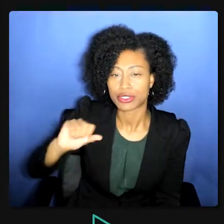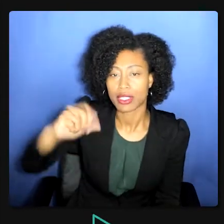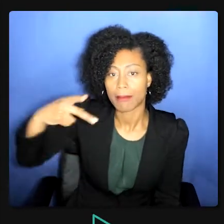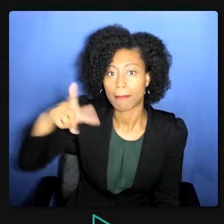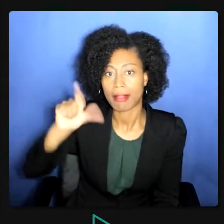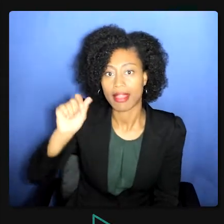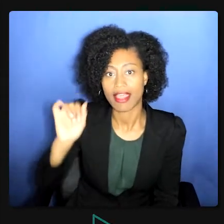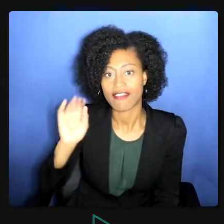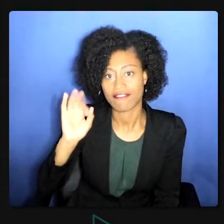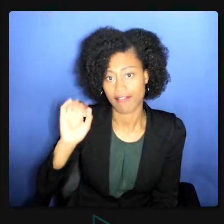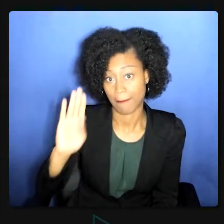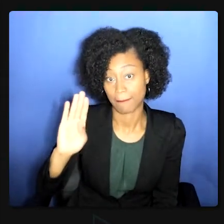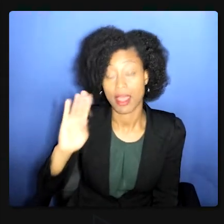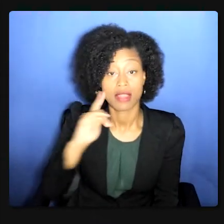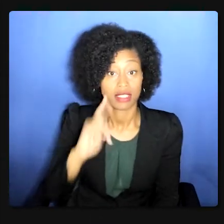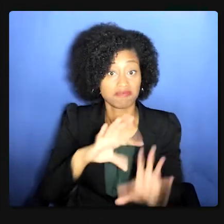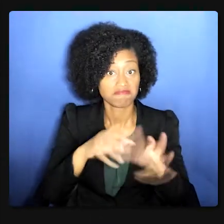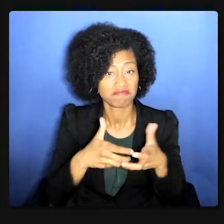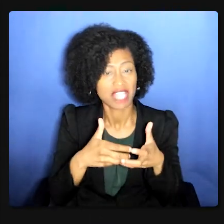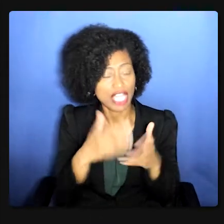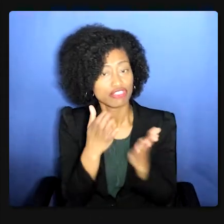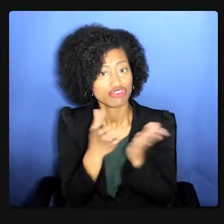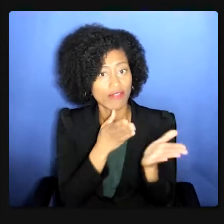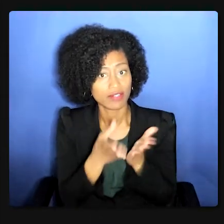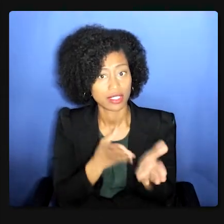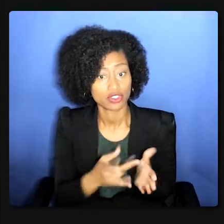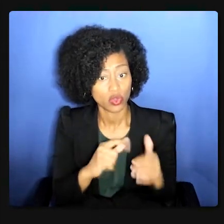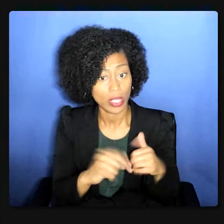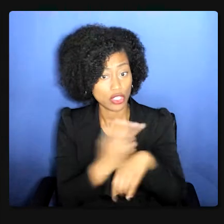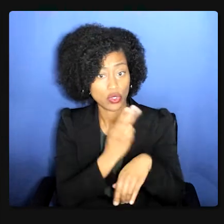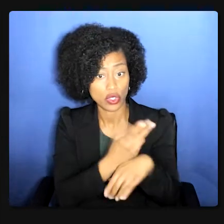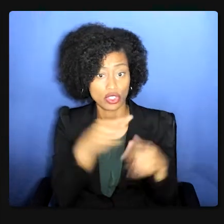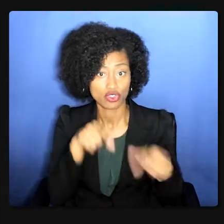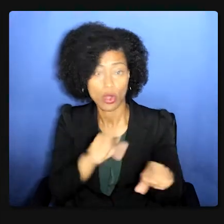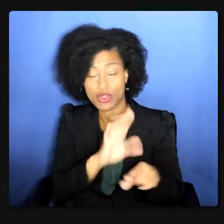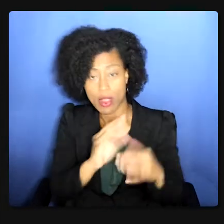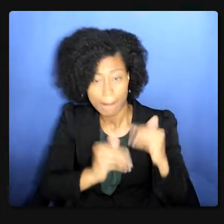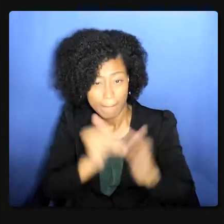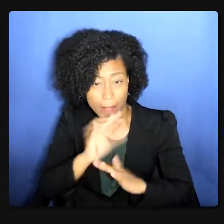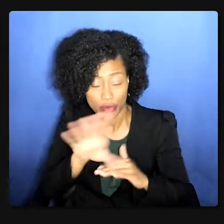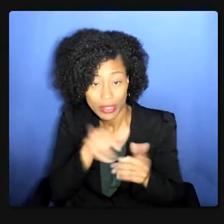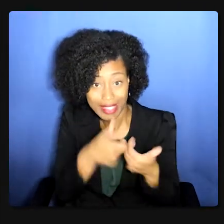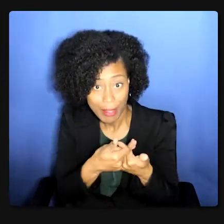So Azure PlayFab is a set of services that you can use throughout the course of your game,